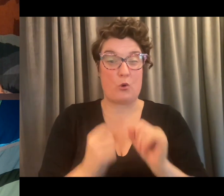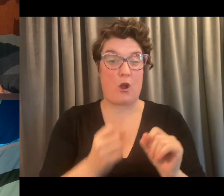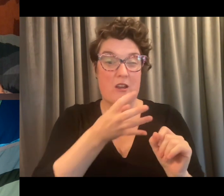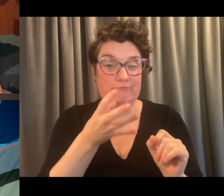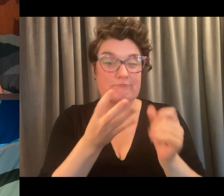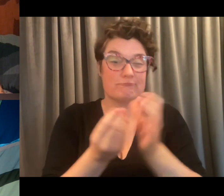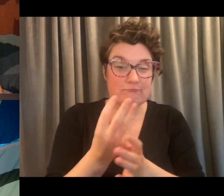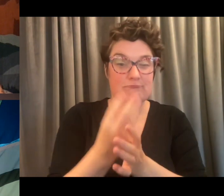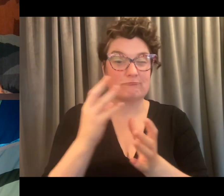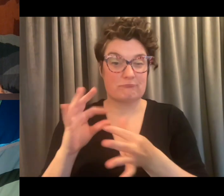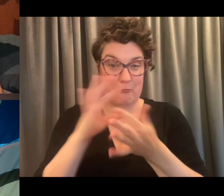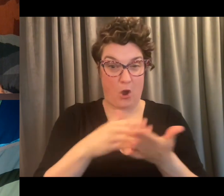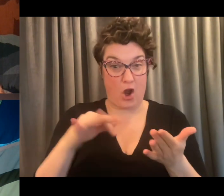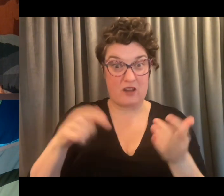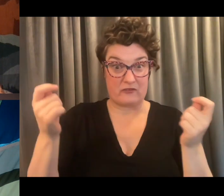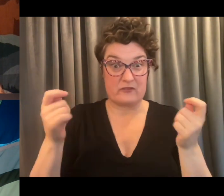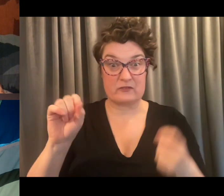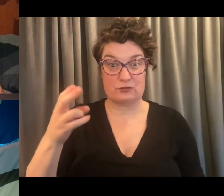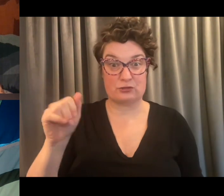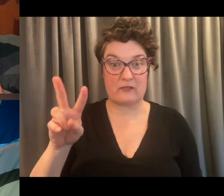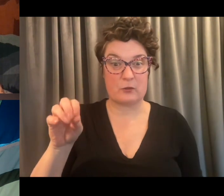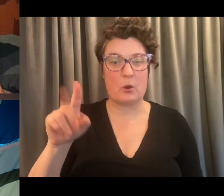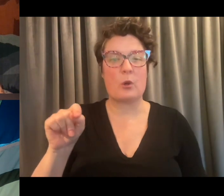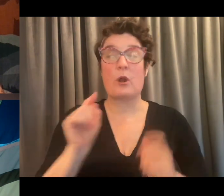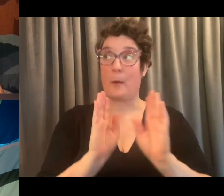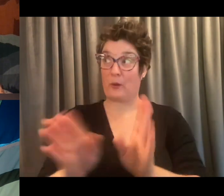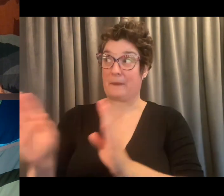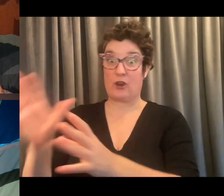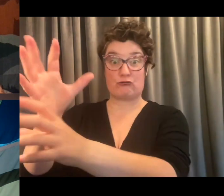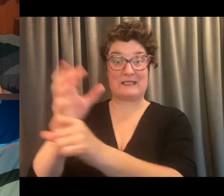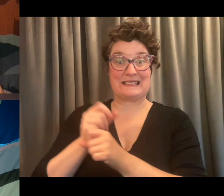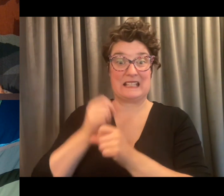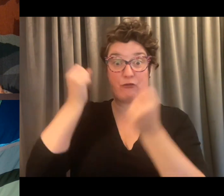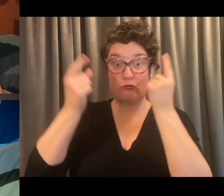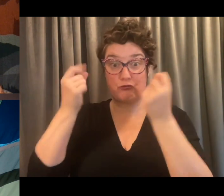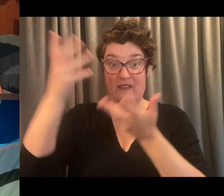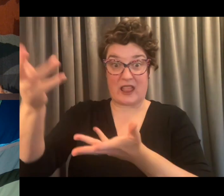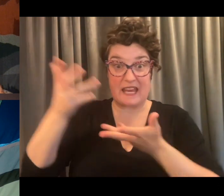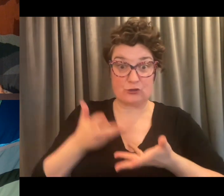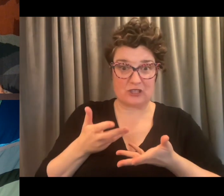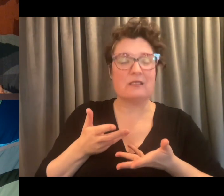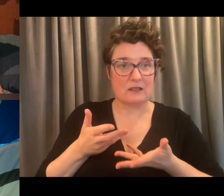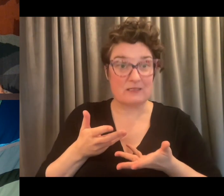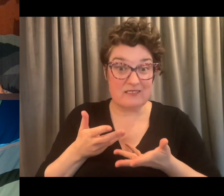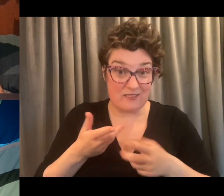preparation to receive revelation was around watching the barley ripen.